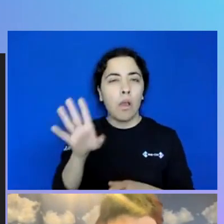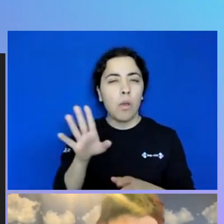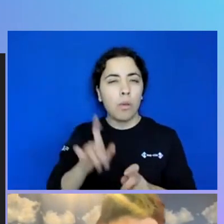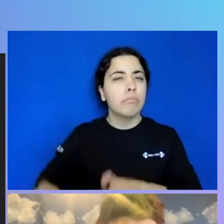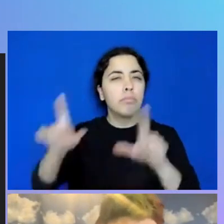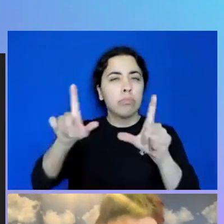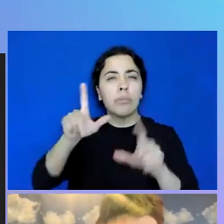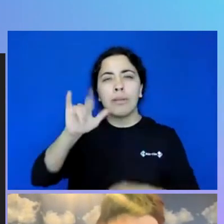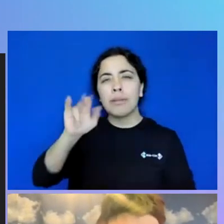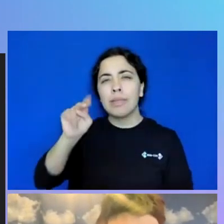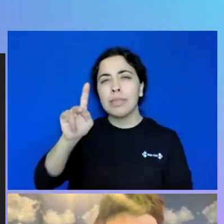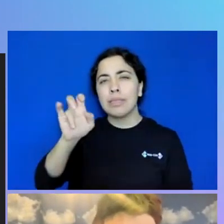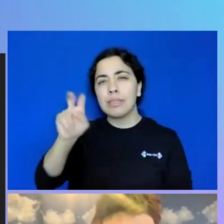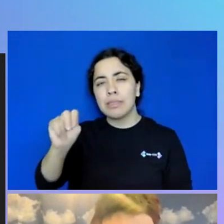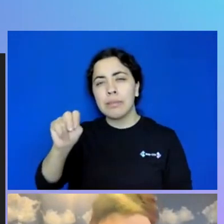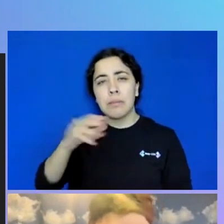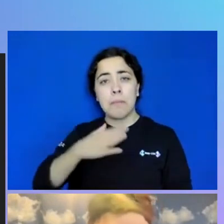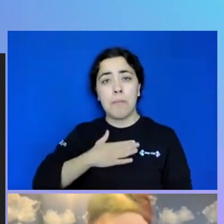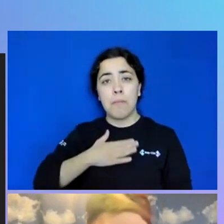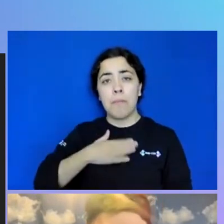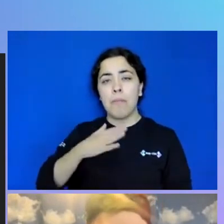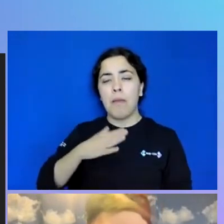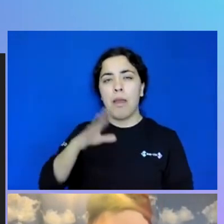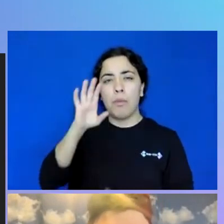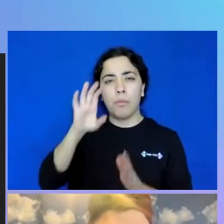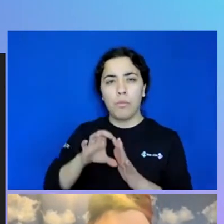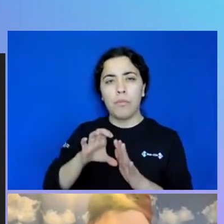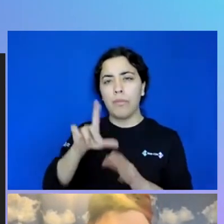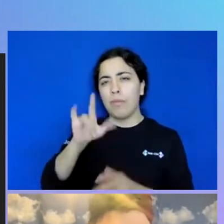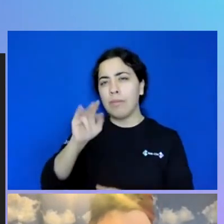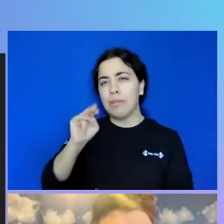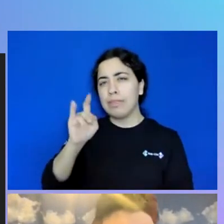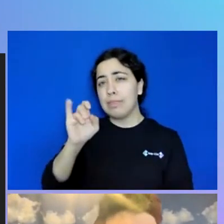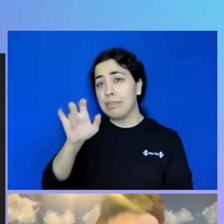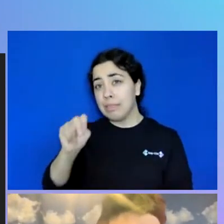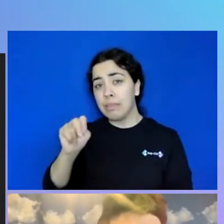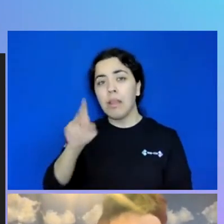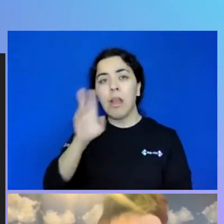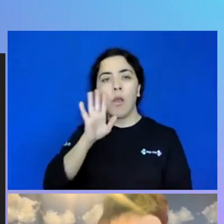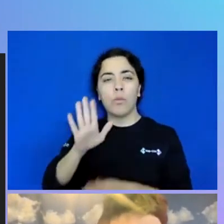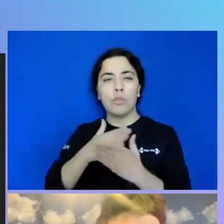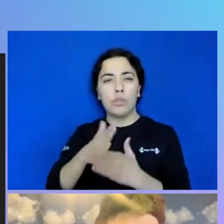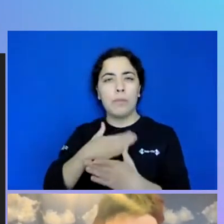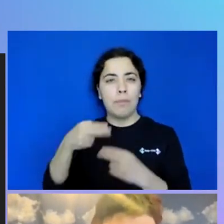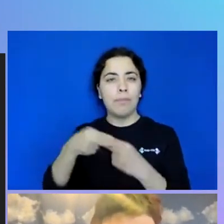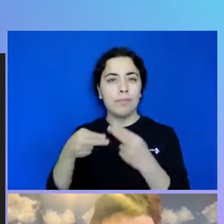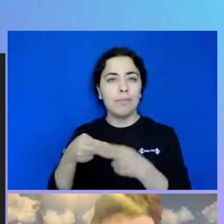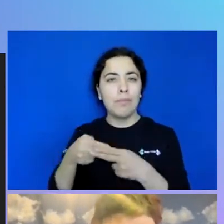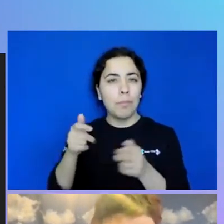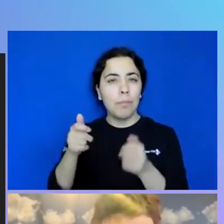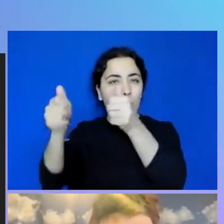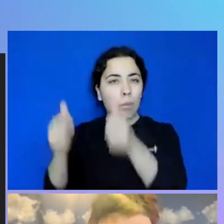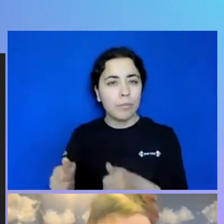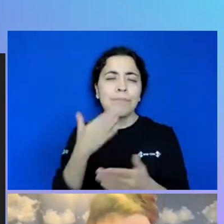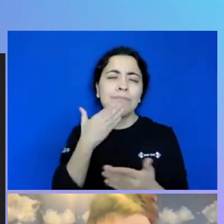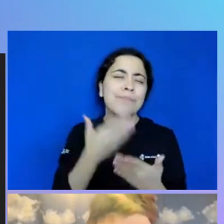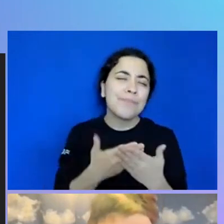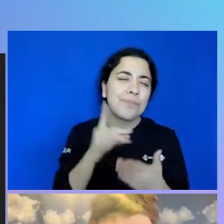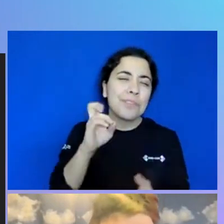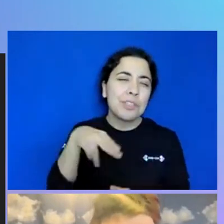profile. I will I will post it there as well. I just also wanted to say thank you really